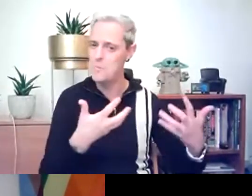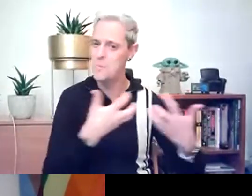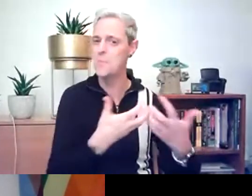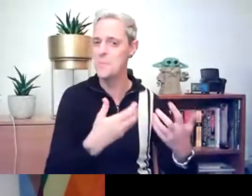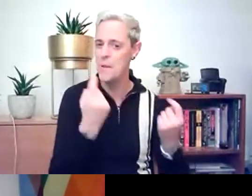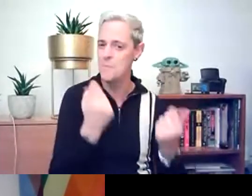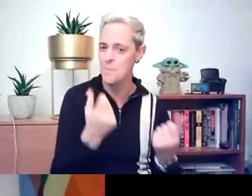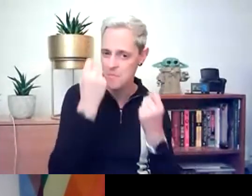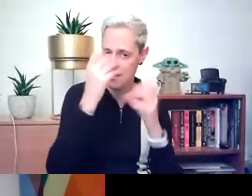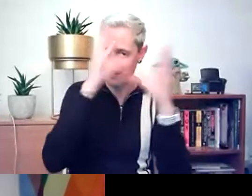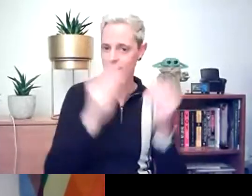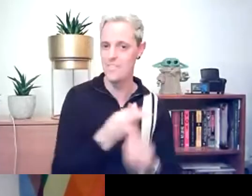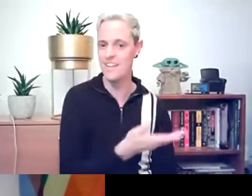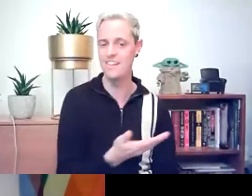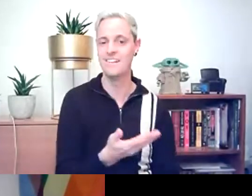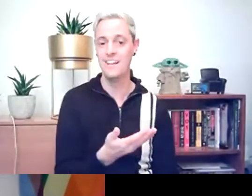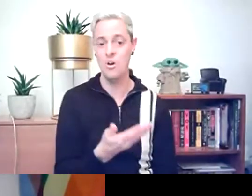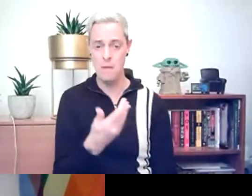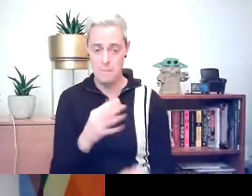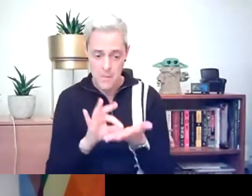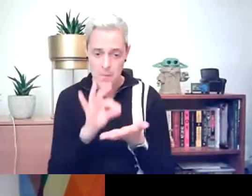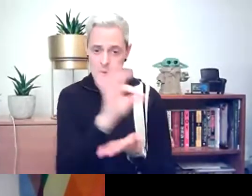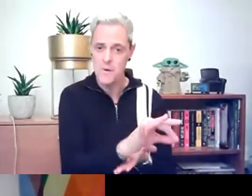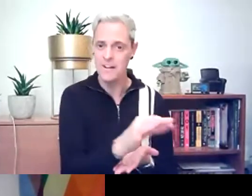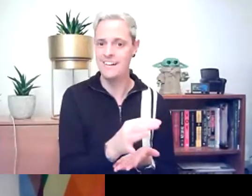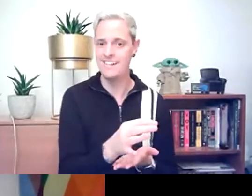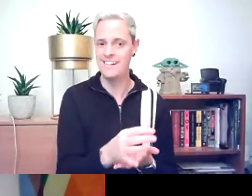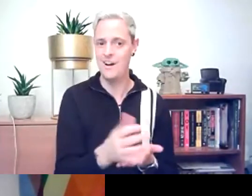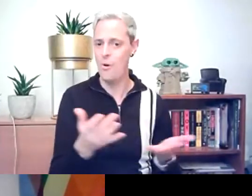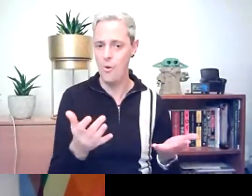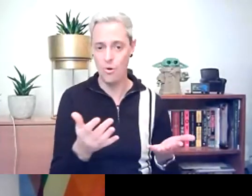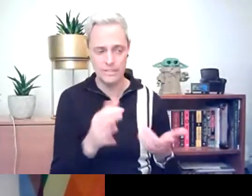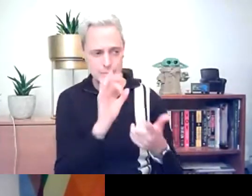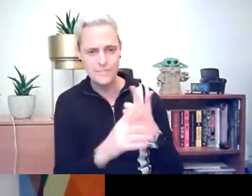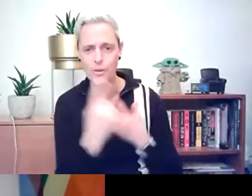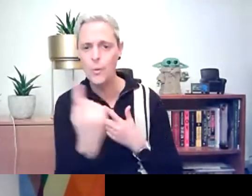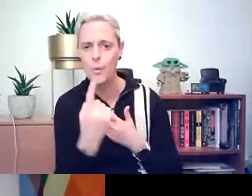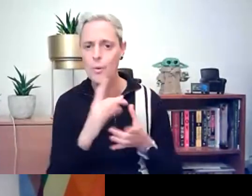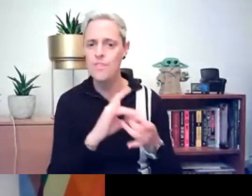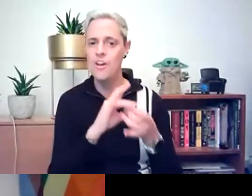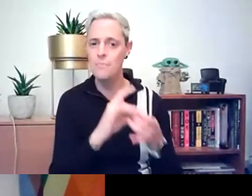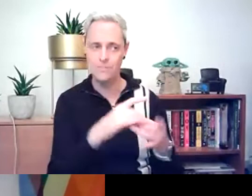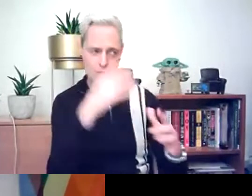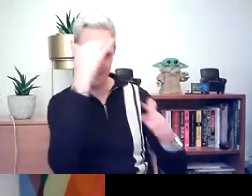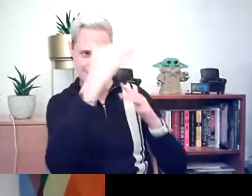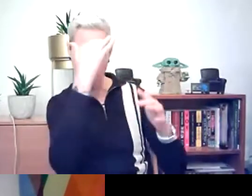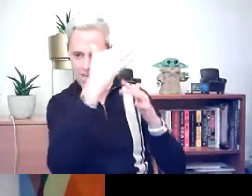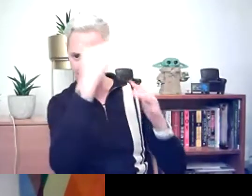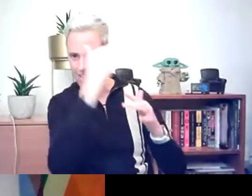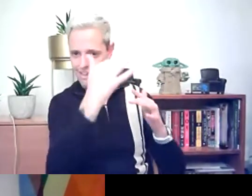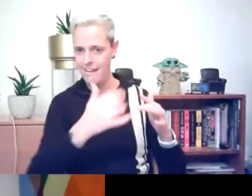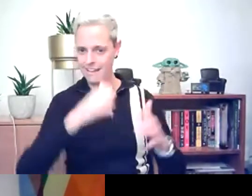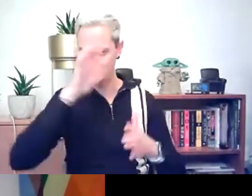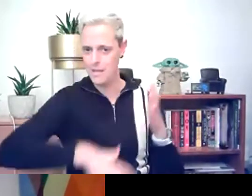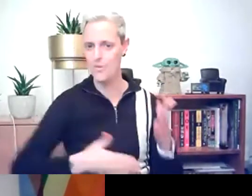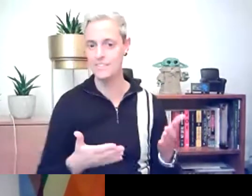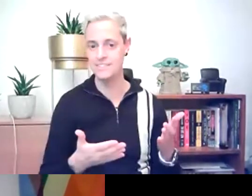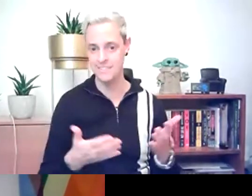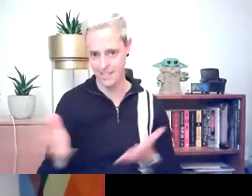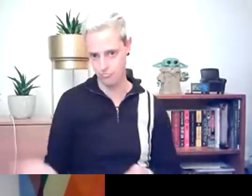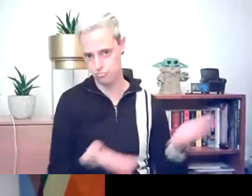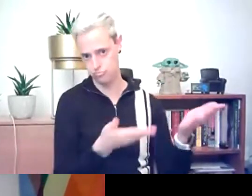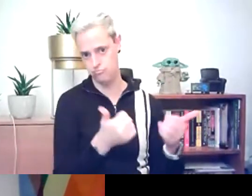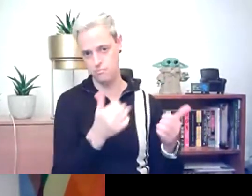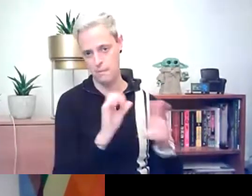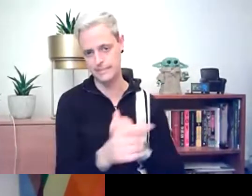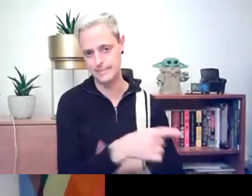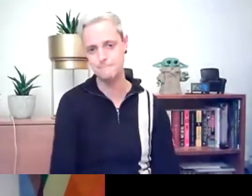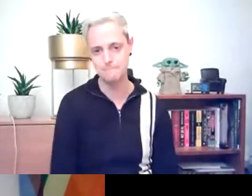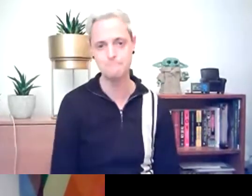bit and want to explore that. 18:50:20 But there are there are a lot actually